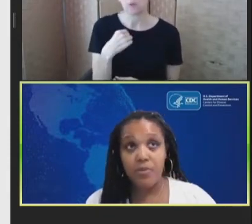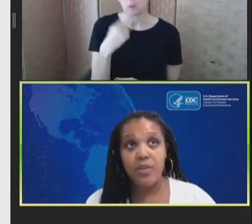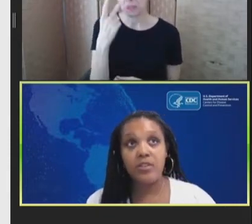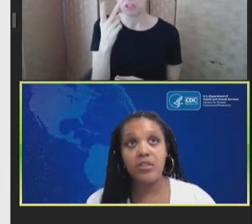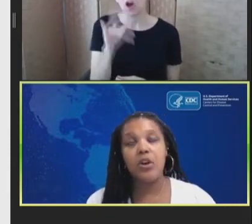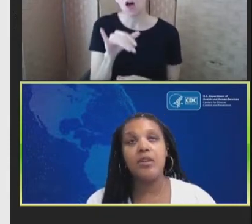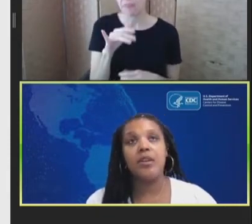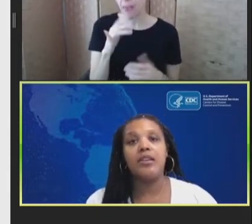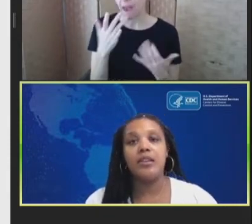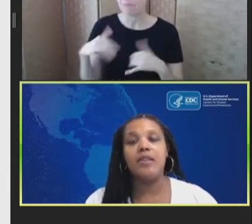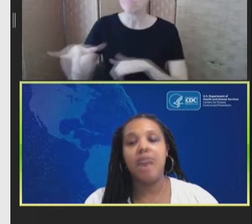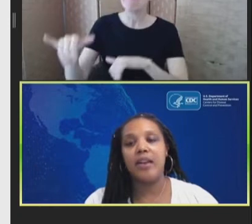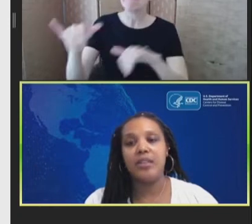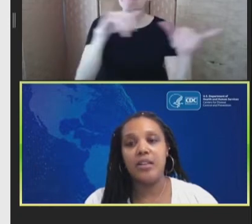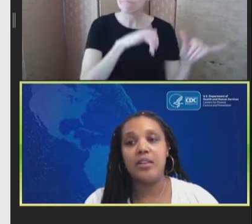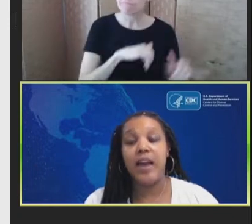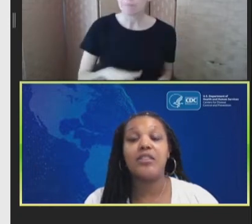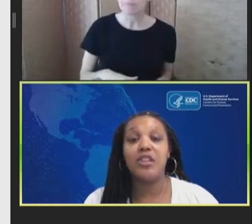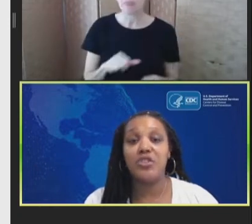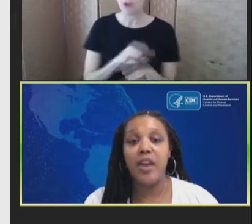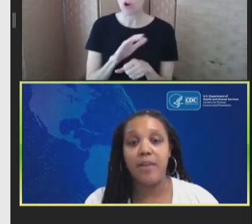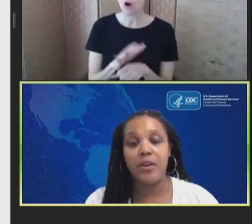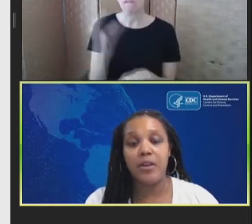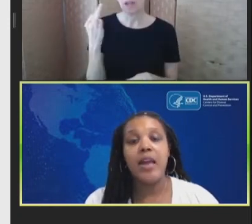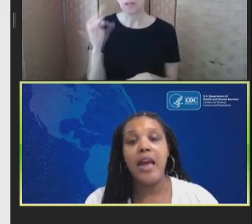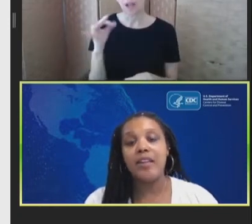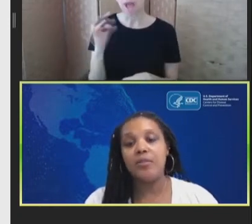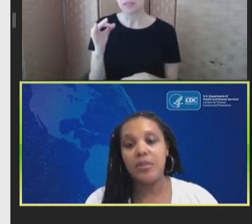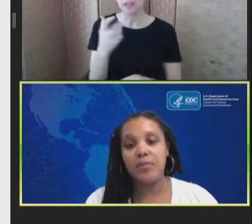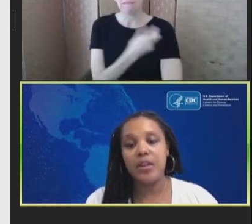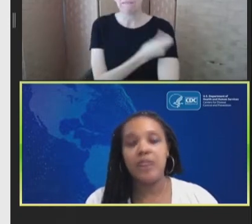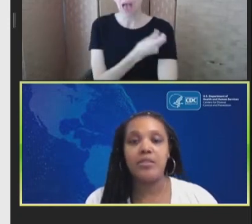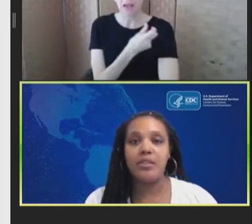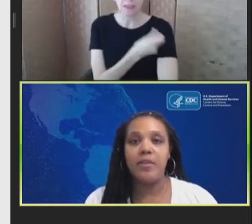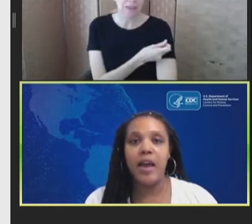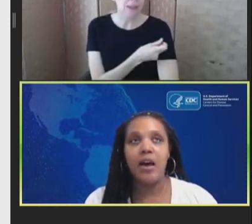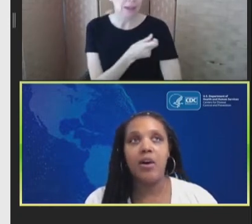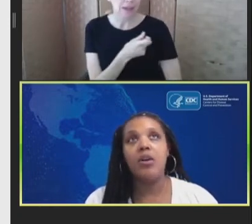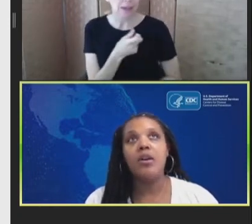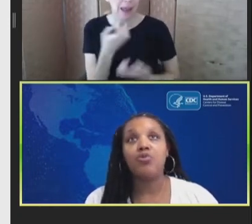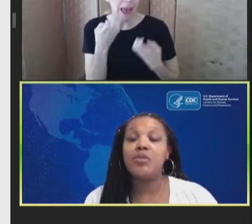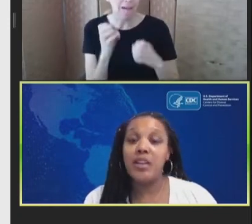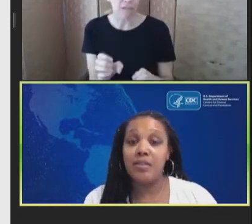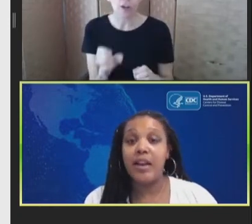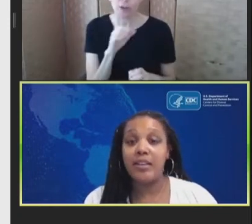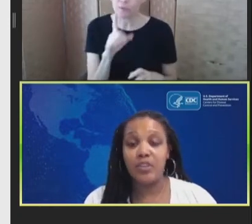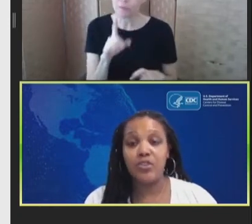this COVID 19 vaccination effort has been different in a sense of how routine vaccinations